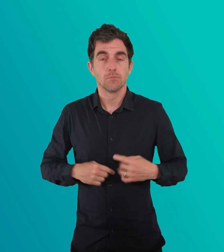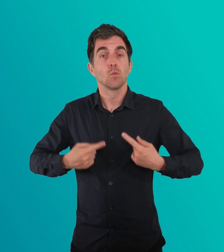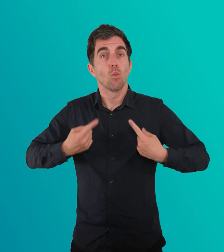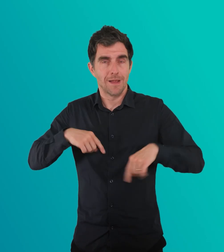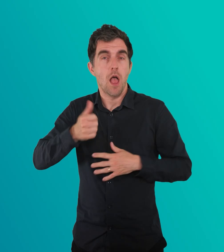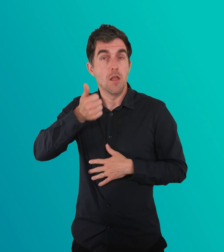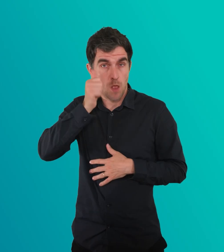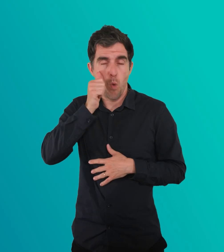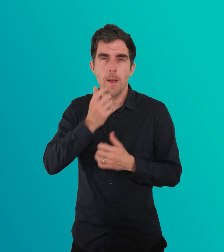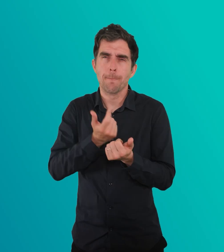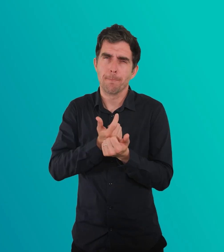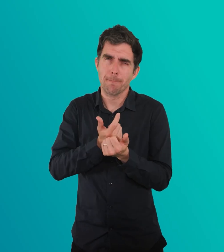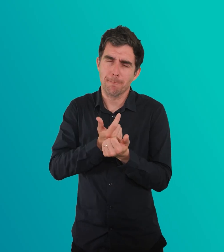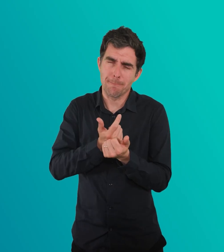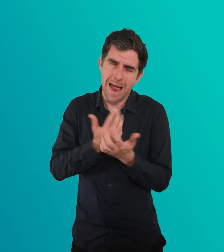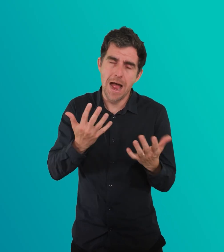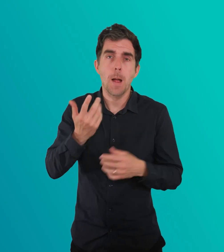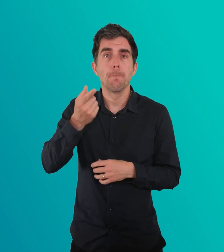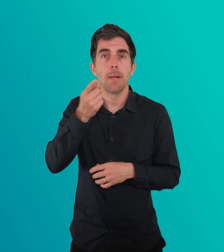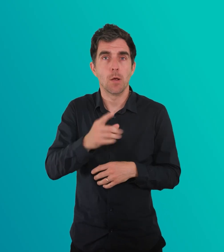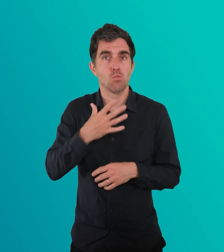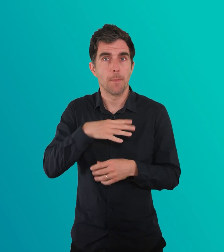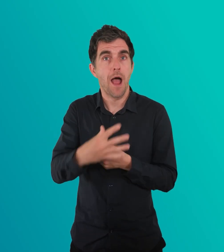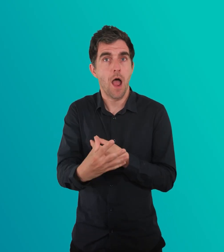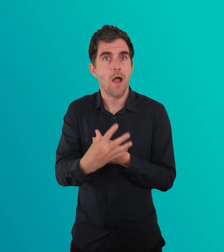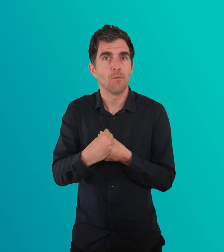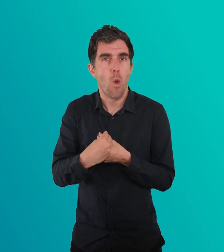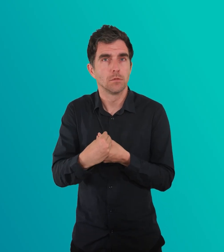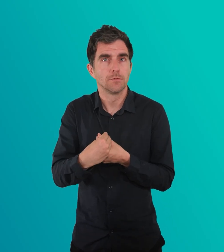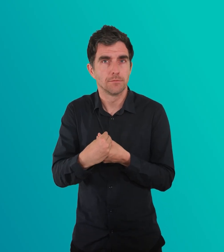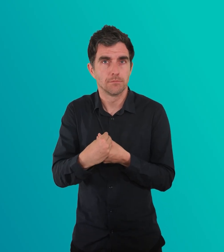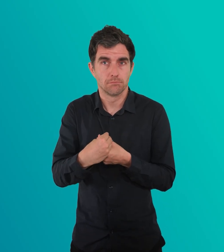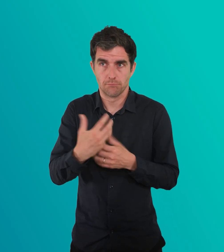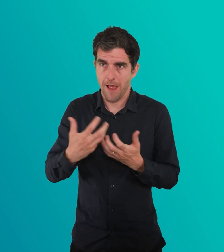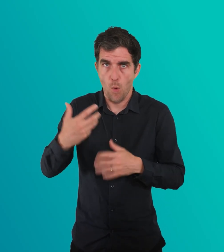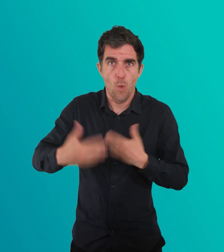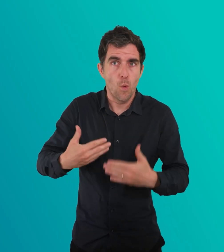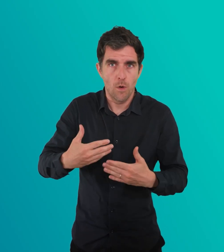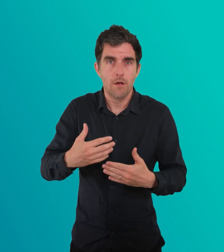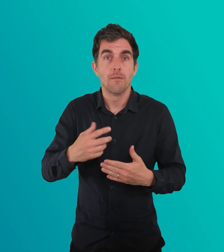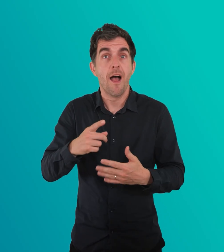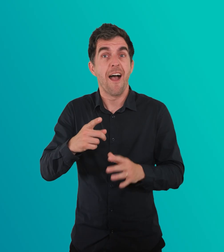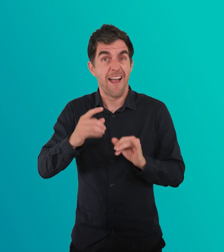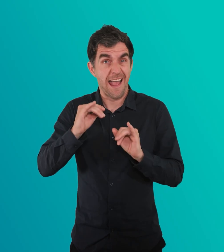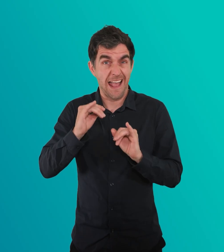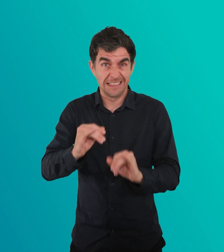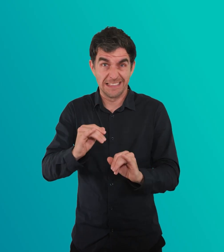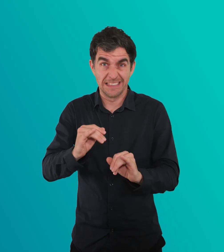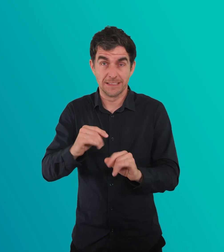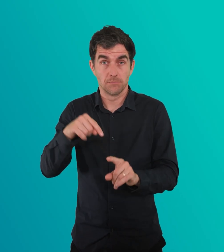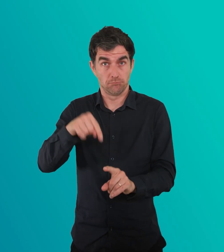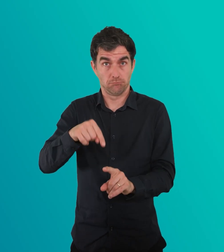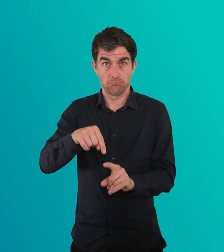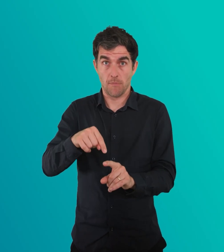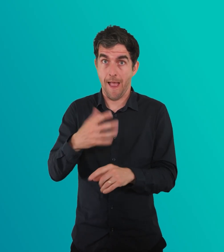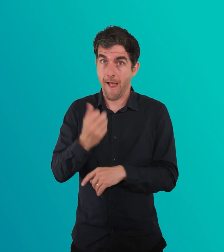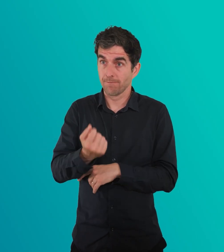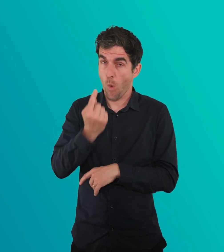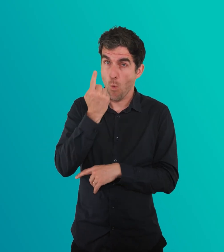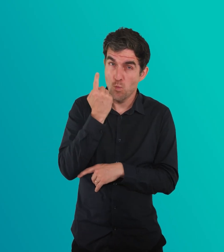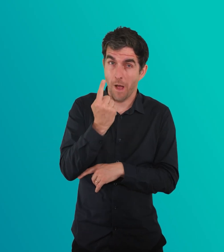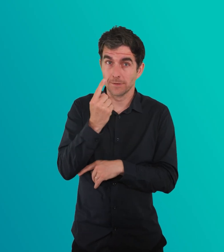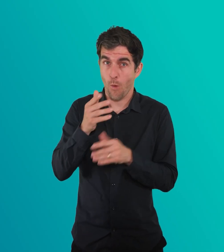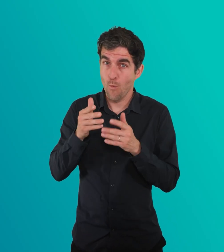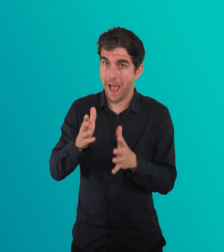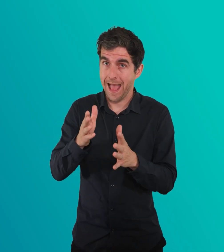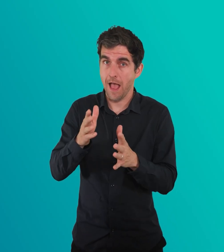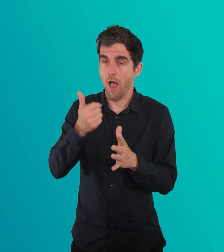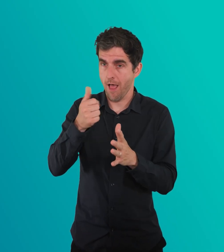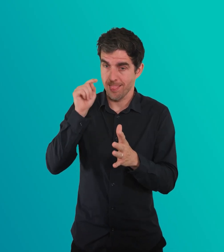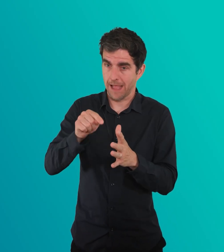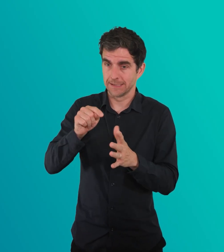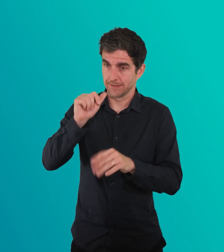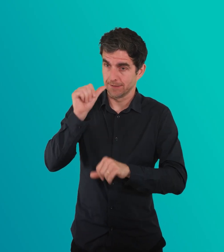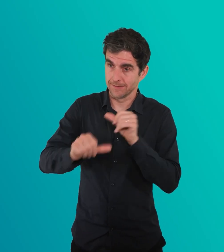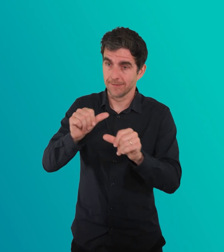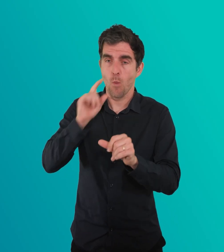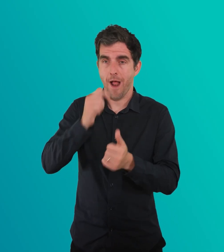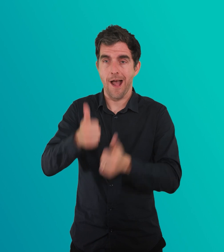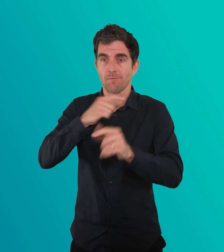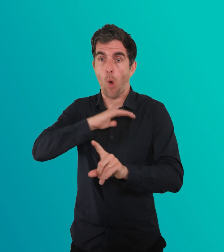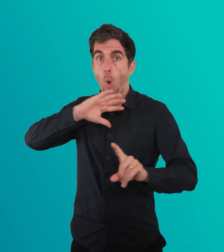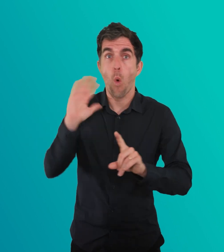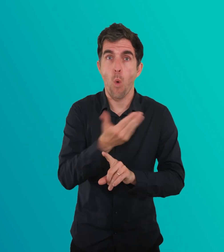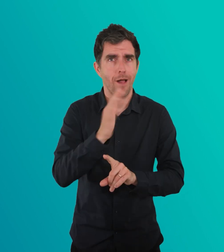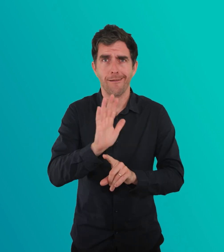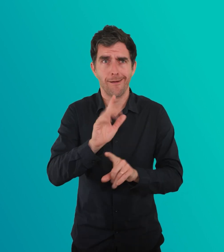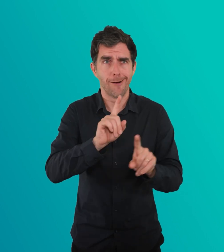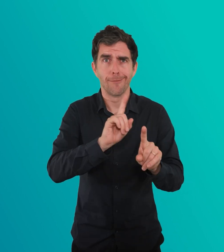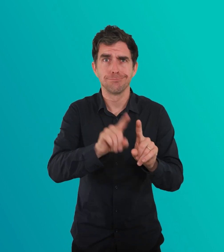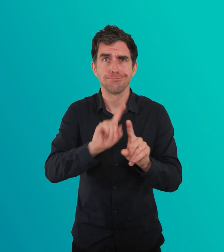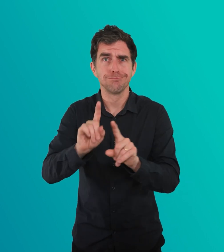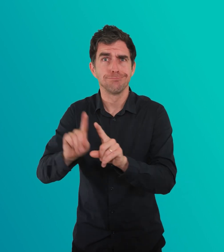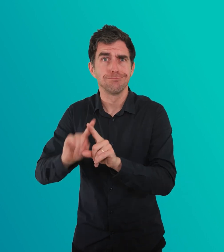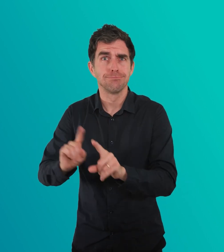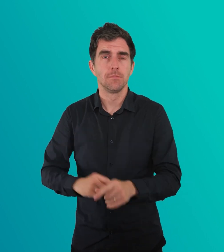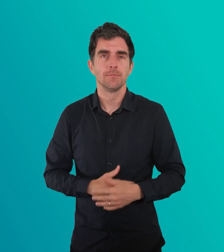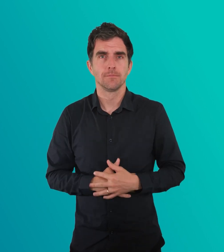We know that many people want to be involved in this process, but also that there is no single way to take part that will work for everyone.